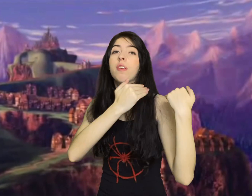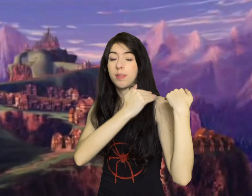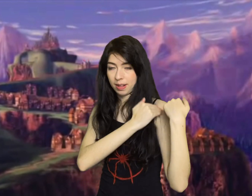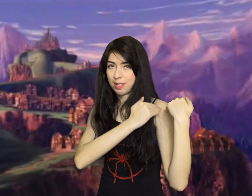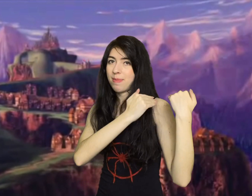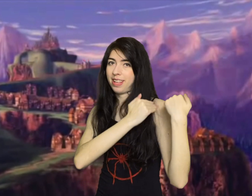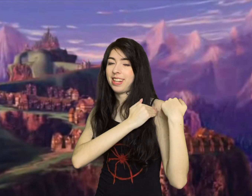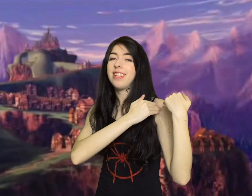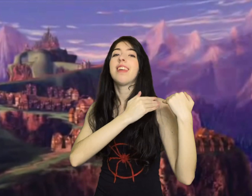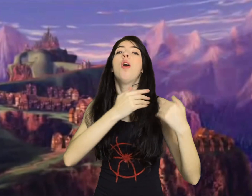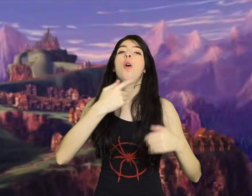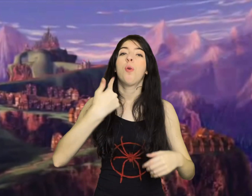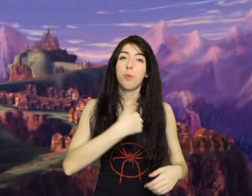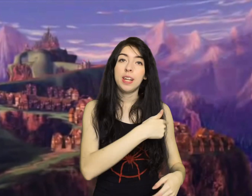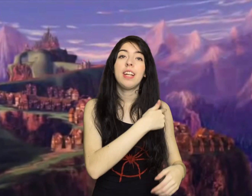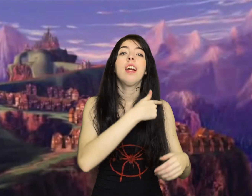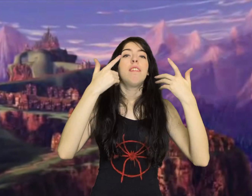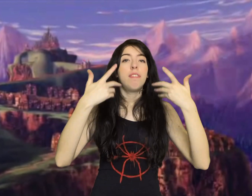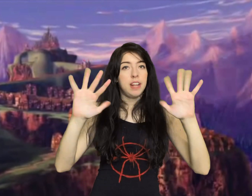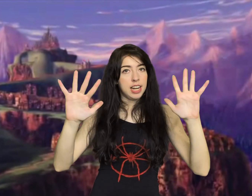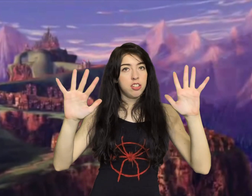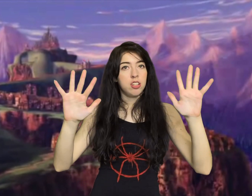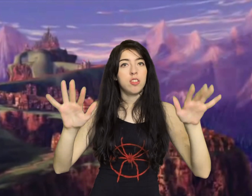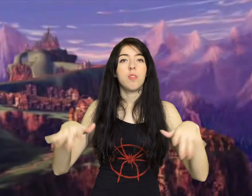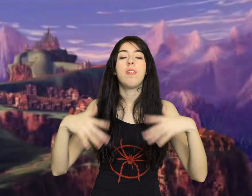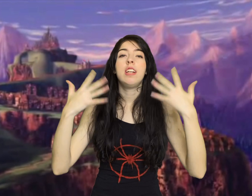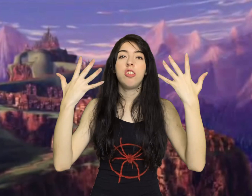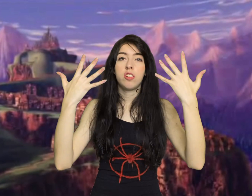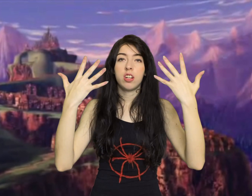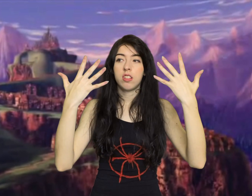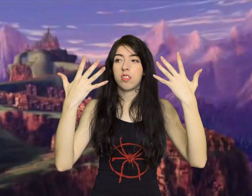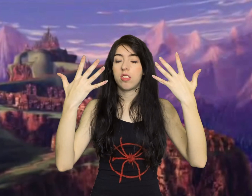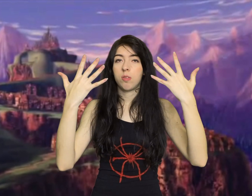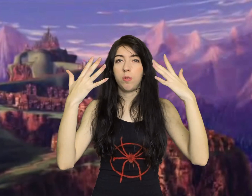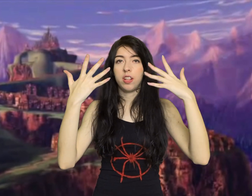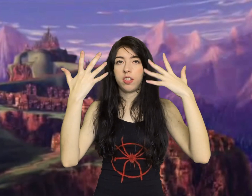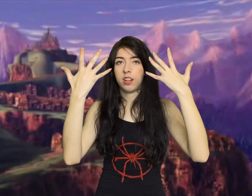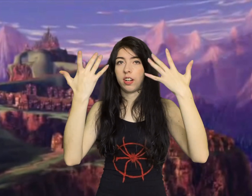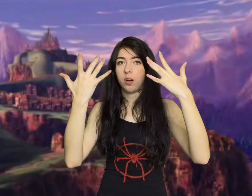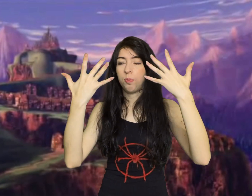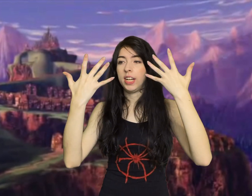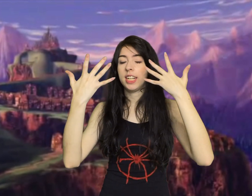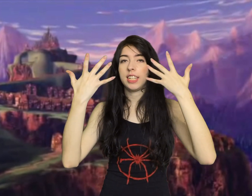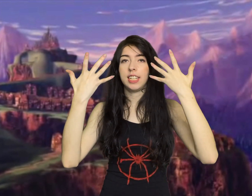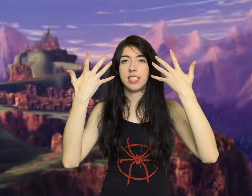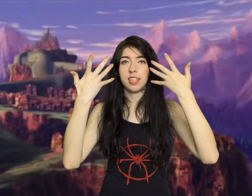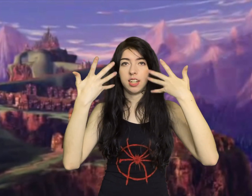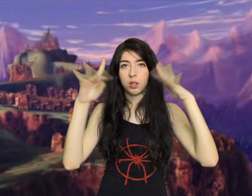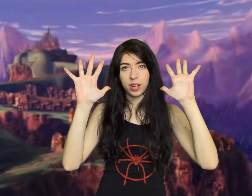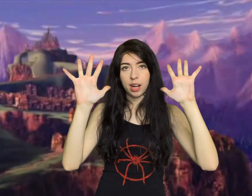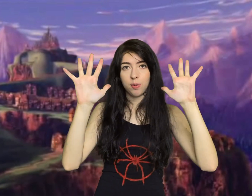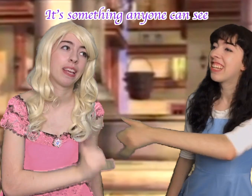RESPONSIBILITIES WE FINISH so FINISH starts with your open hands like this and then going out